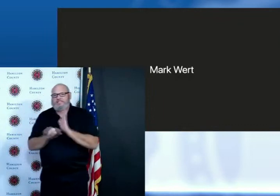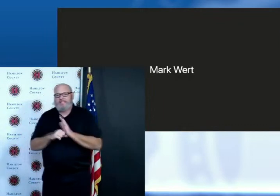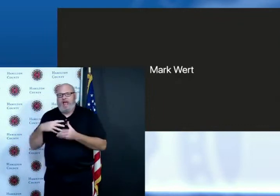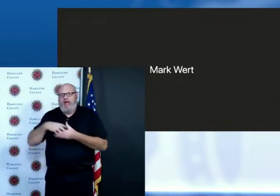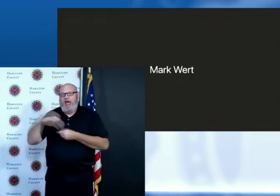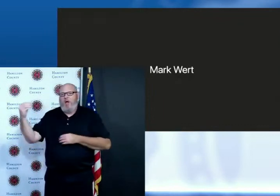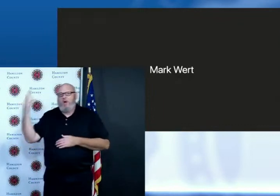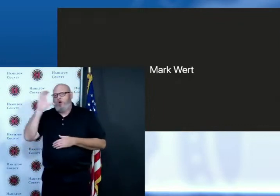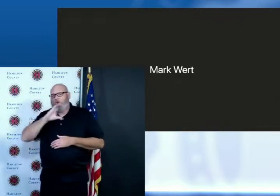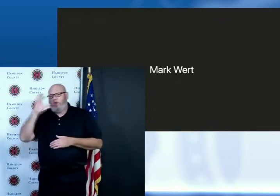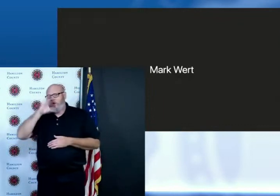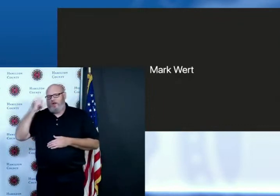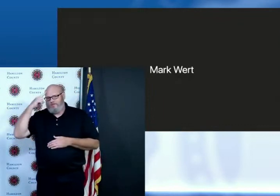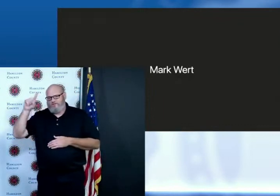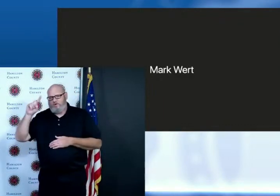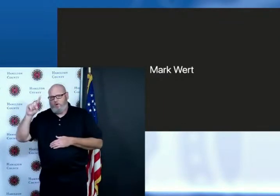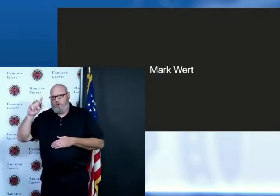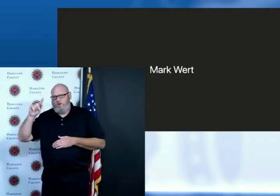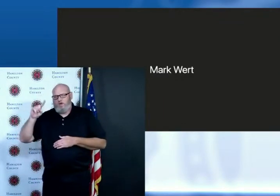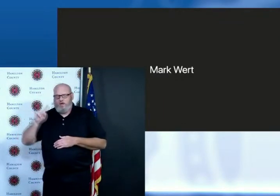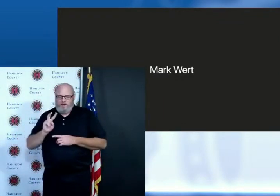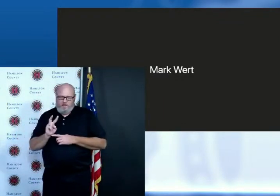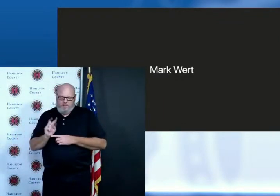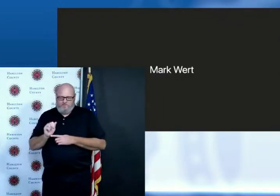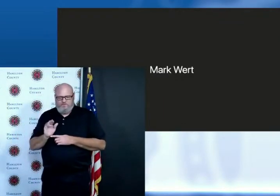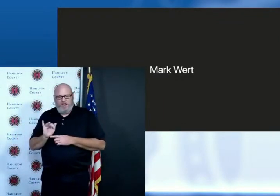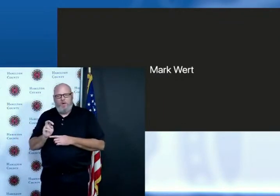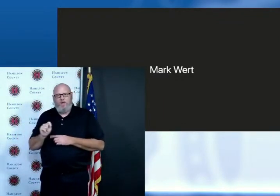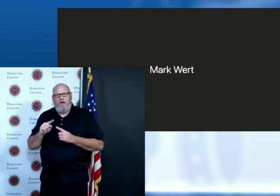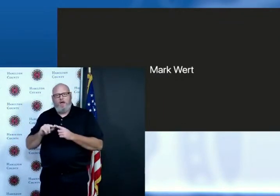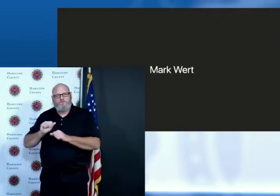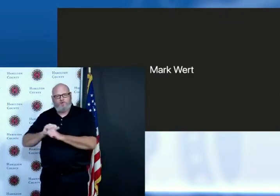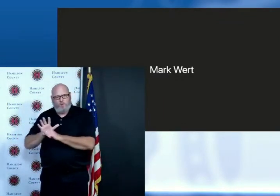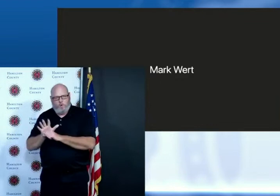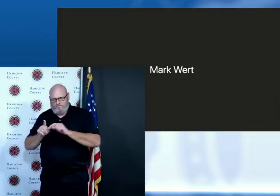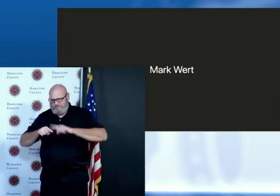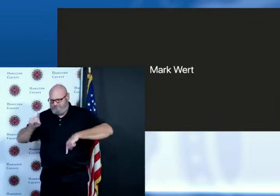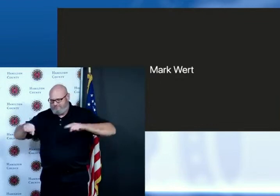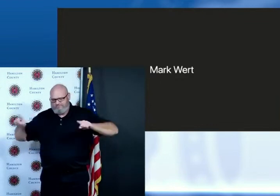I'm assuming they're locals know if they're they're out and about locally so we have any